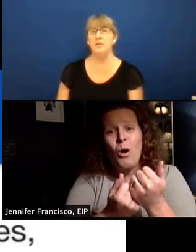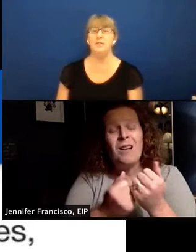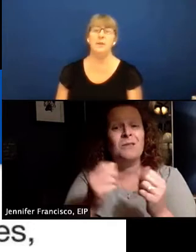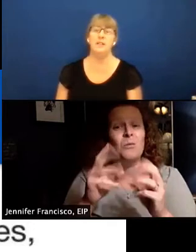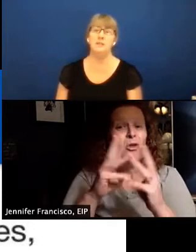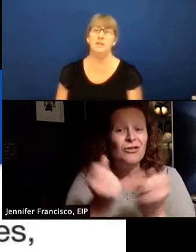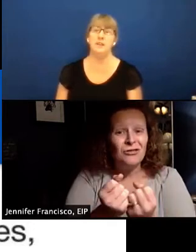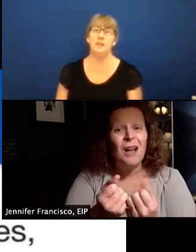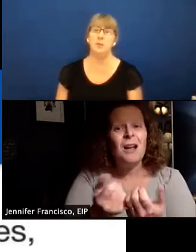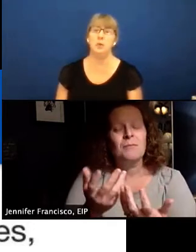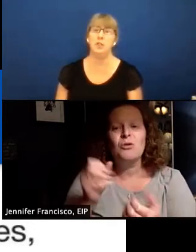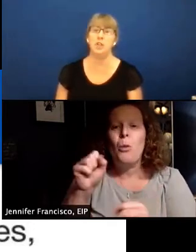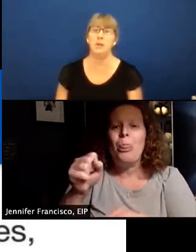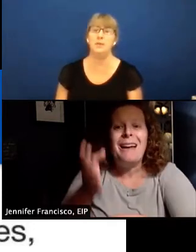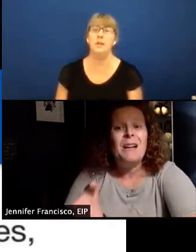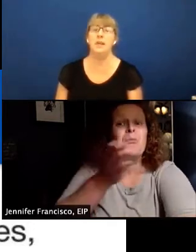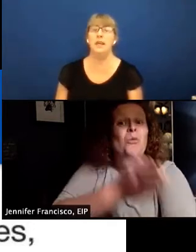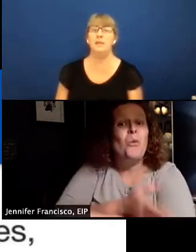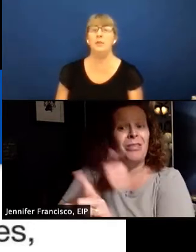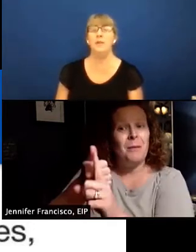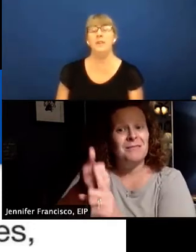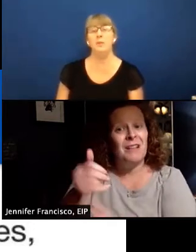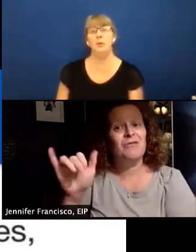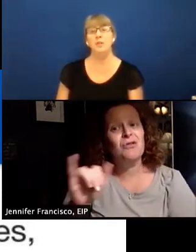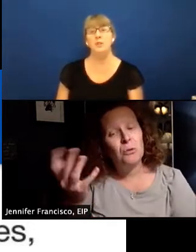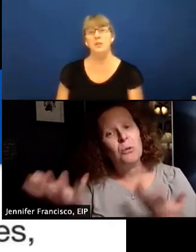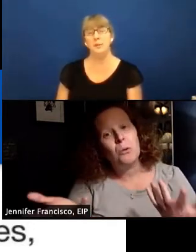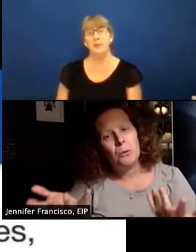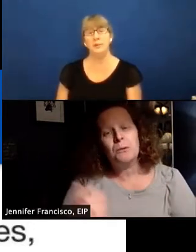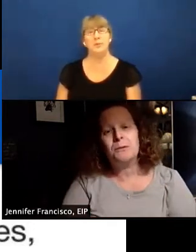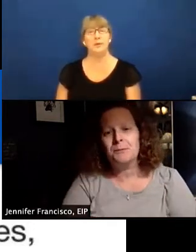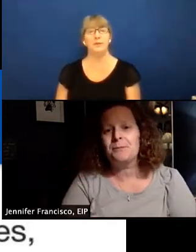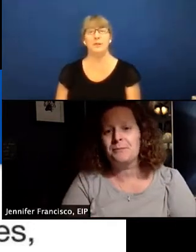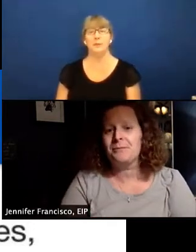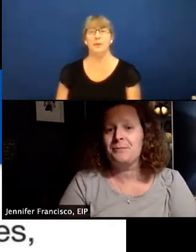information for various workshops and so that then we're interpreters themselves can